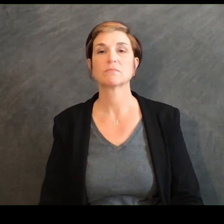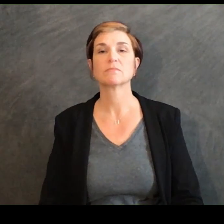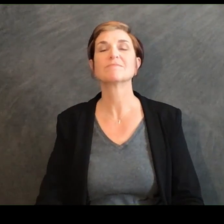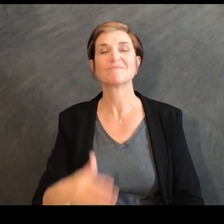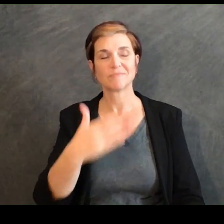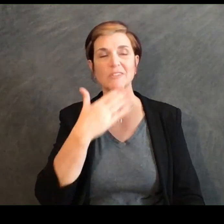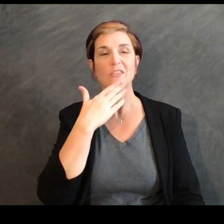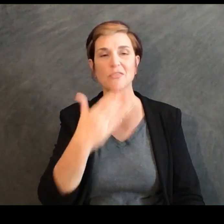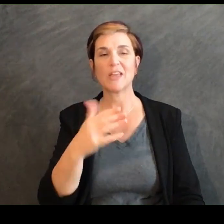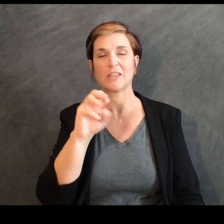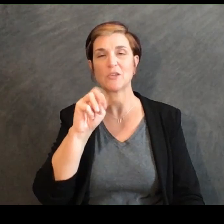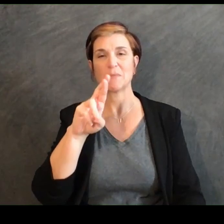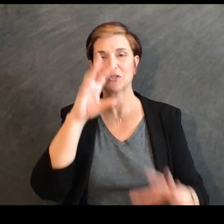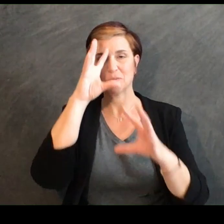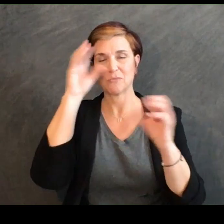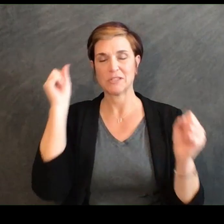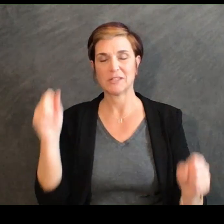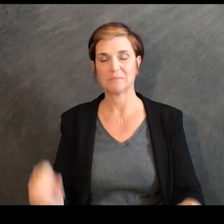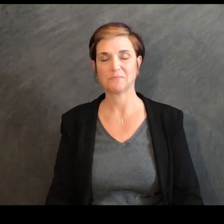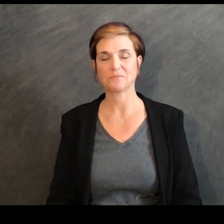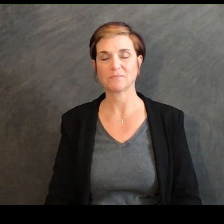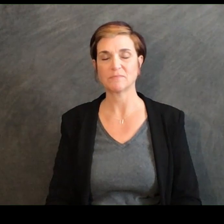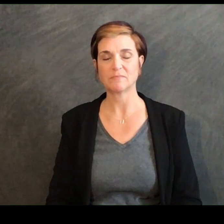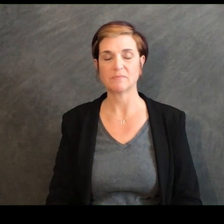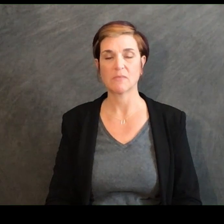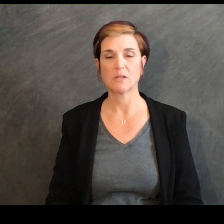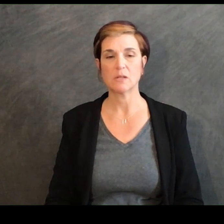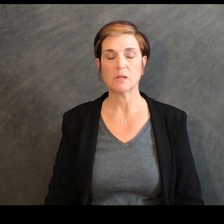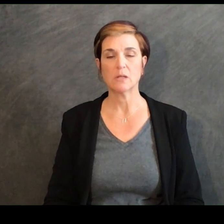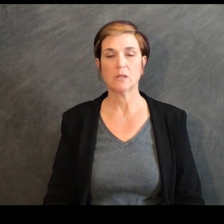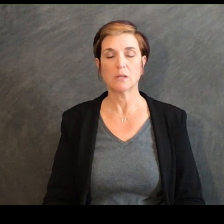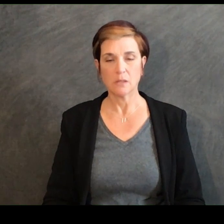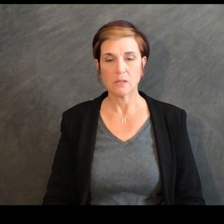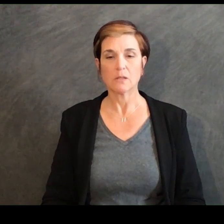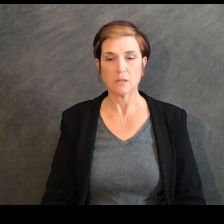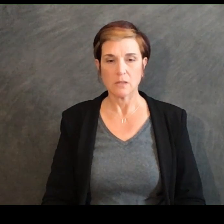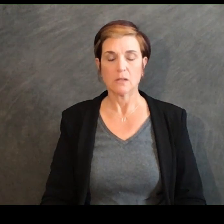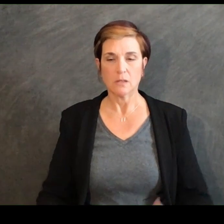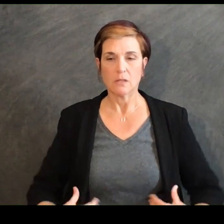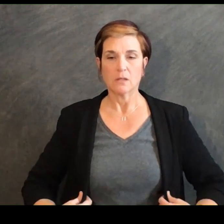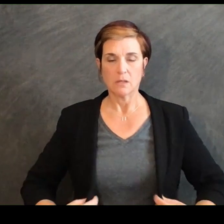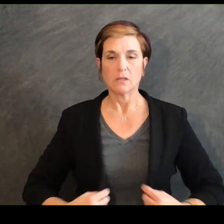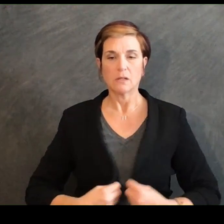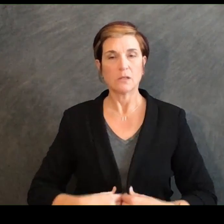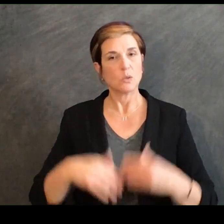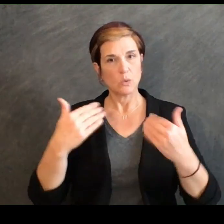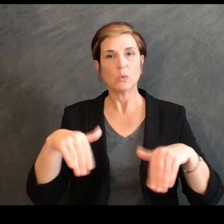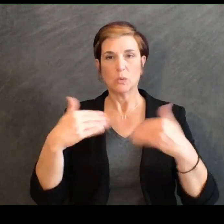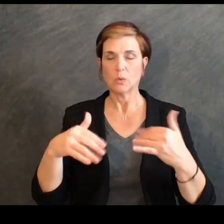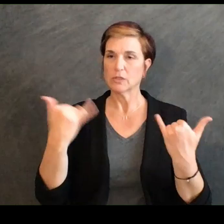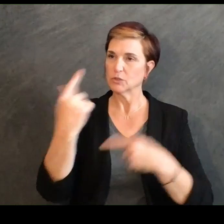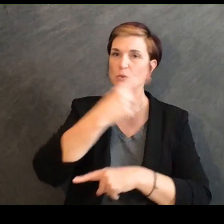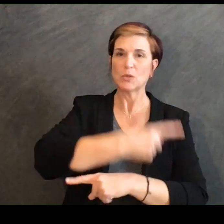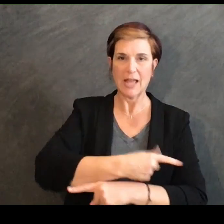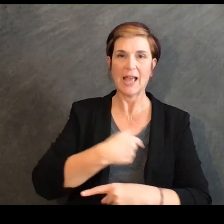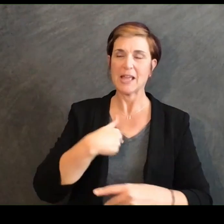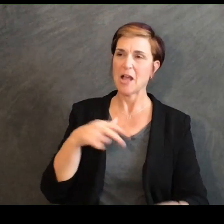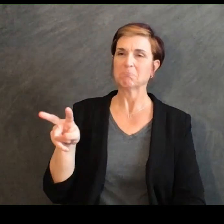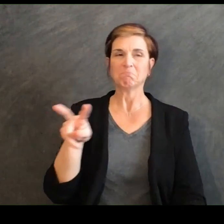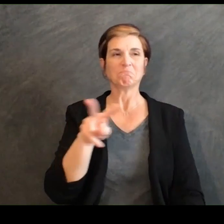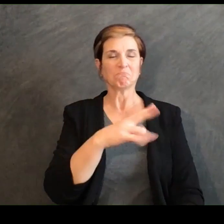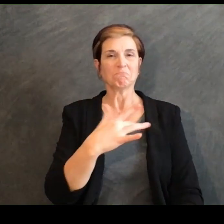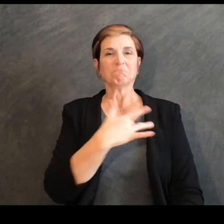it is this day should be an inspiration to every American because thanks to your